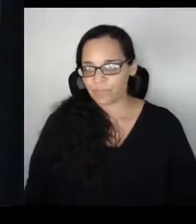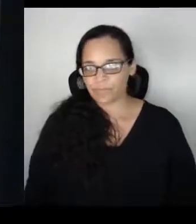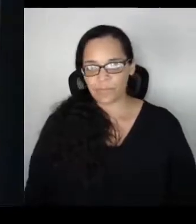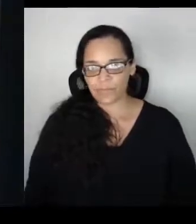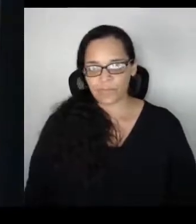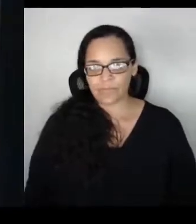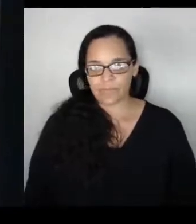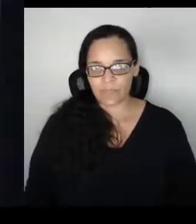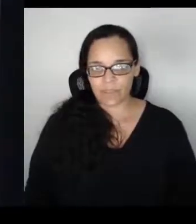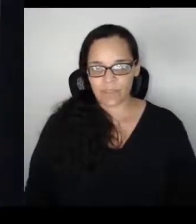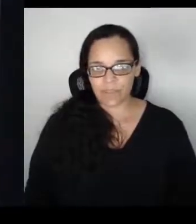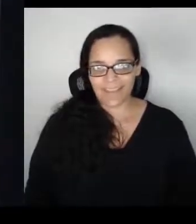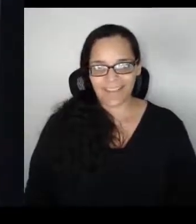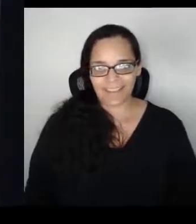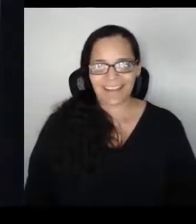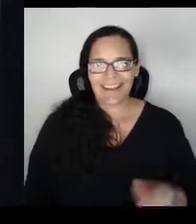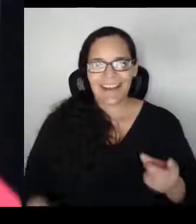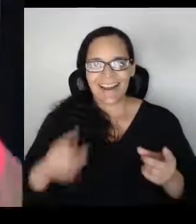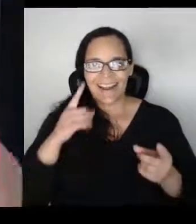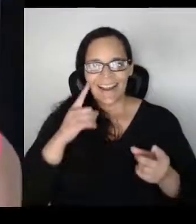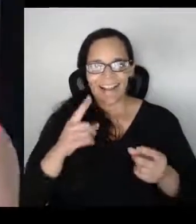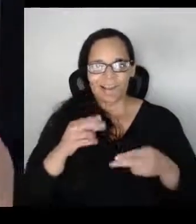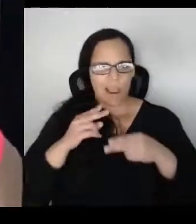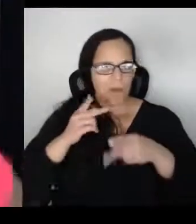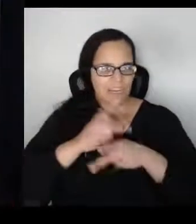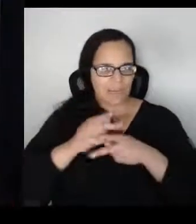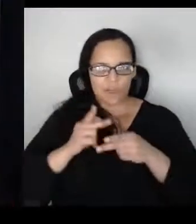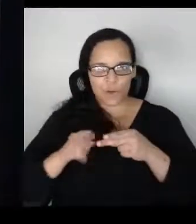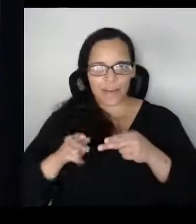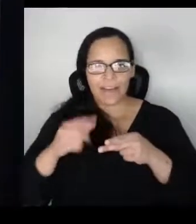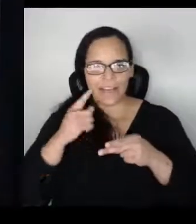We can speak on this panel, every one of us to speak about our experience,